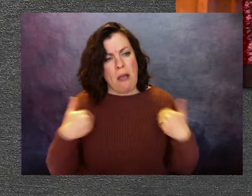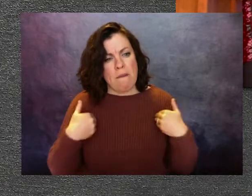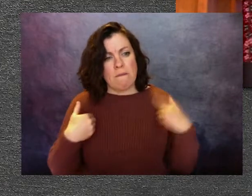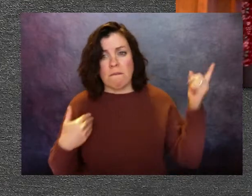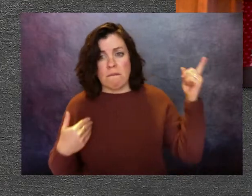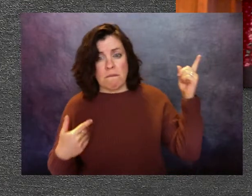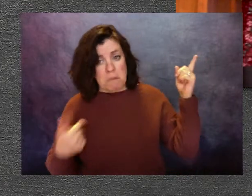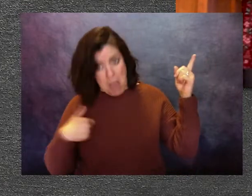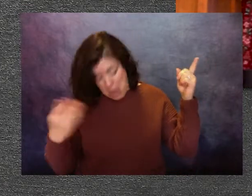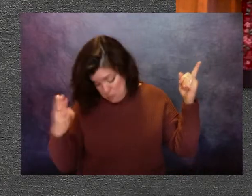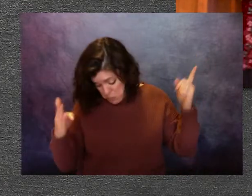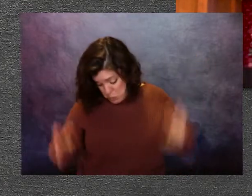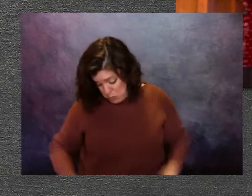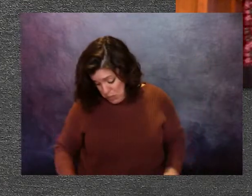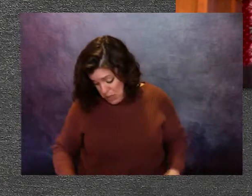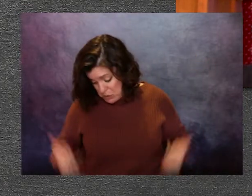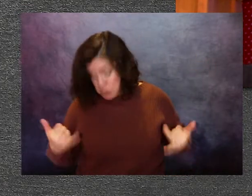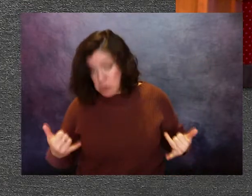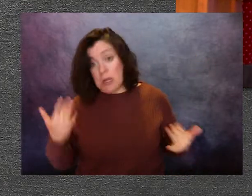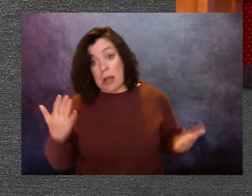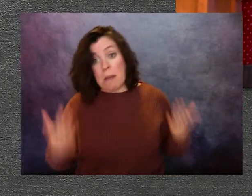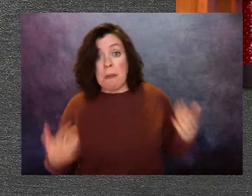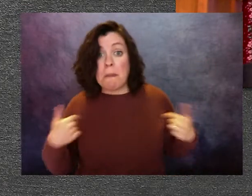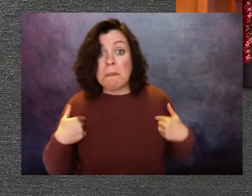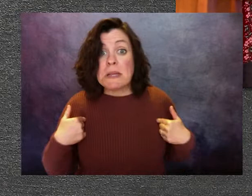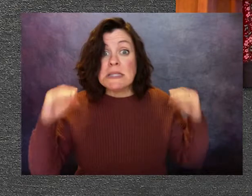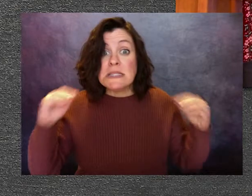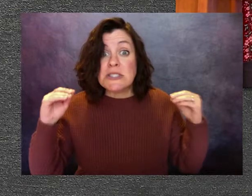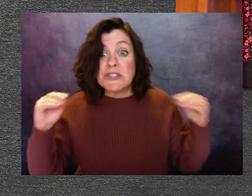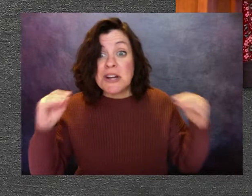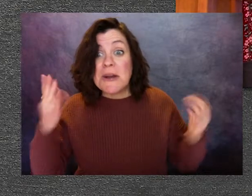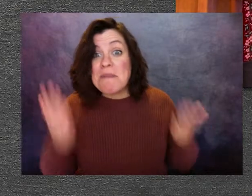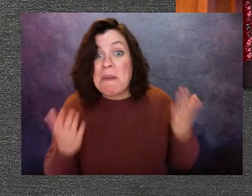Maybe it's me. Maybe it's a teacher. Let's find our next clue. Let's see.